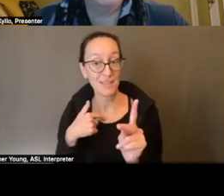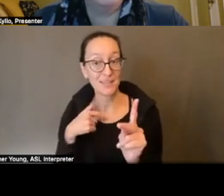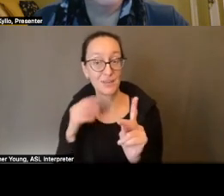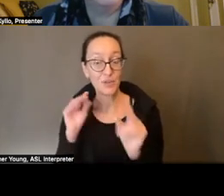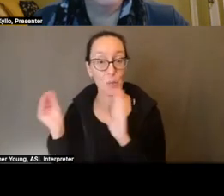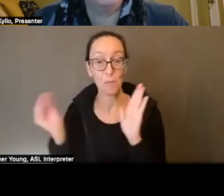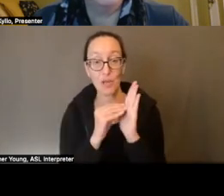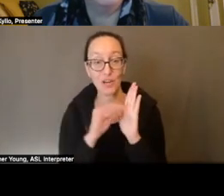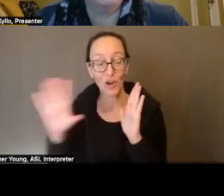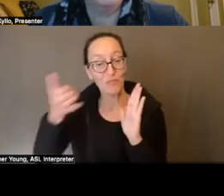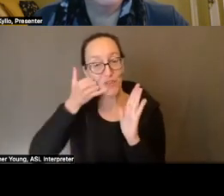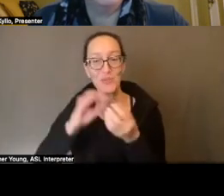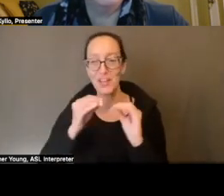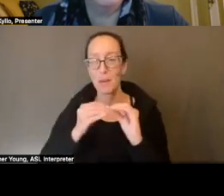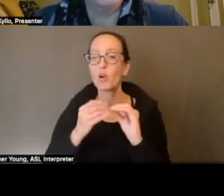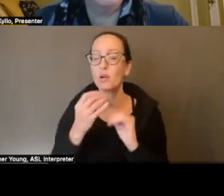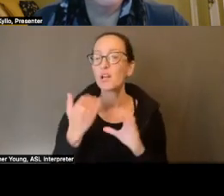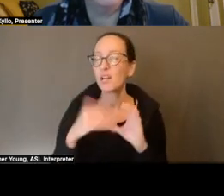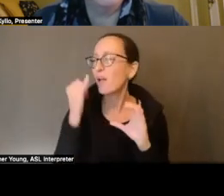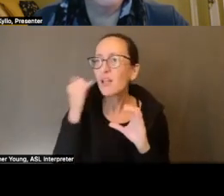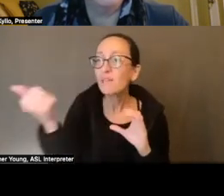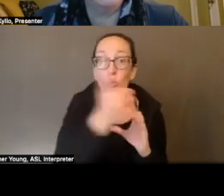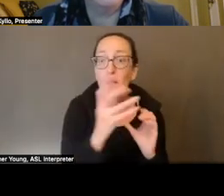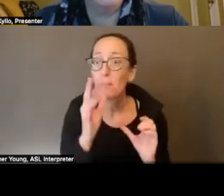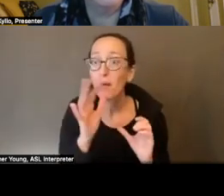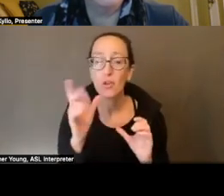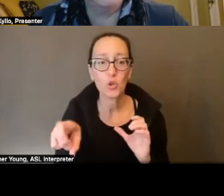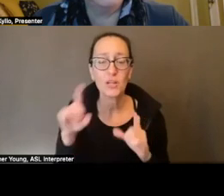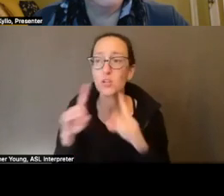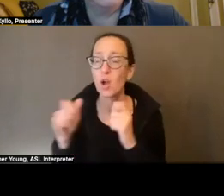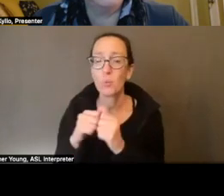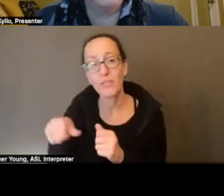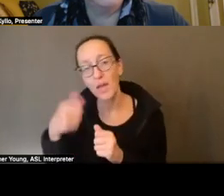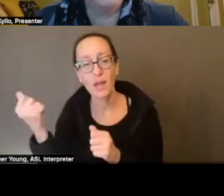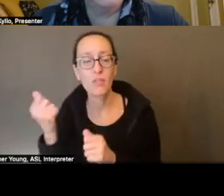if you're a mom and you want to talk to another cued speech mother.